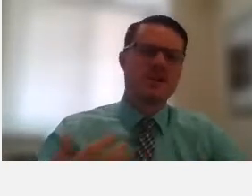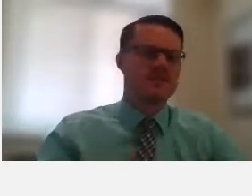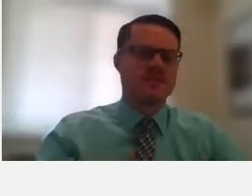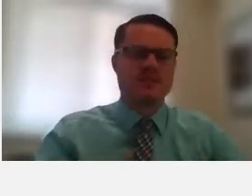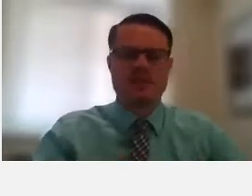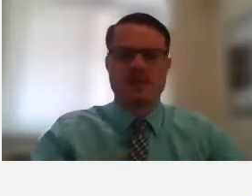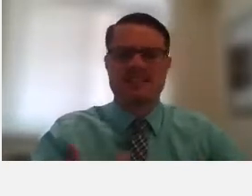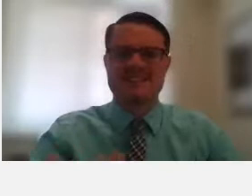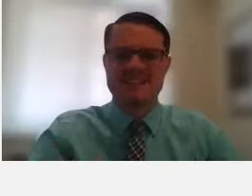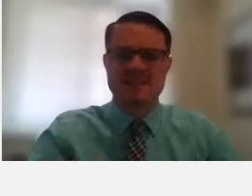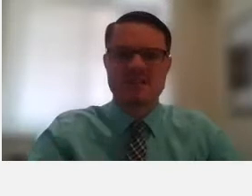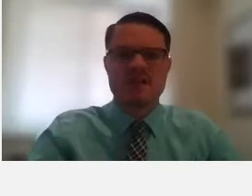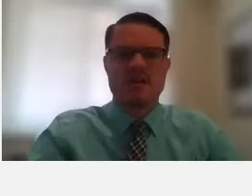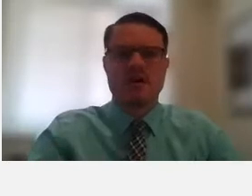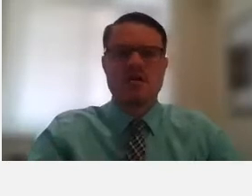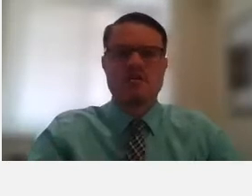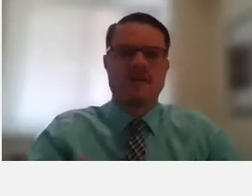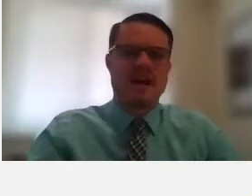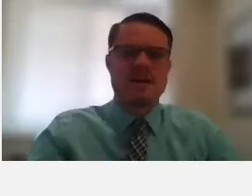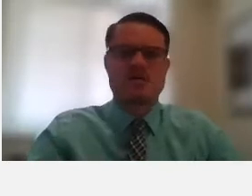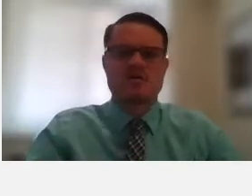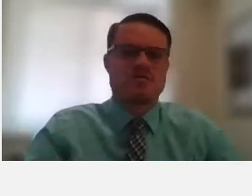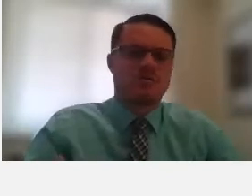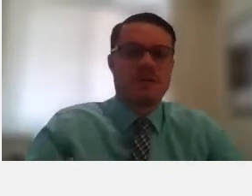Now that you have an idea of how P&A System,